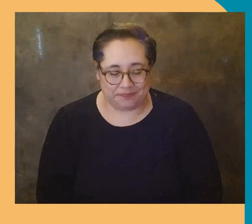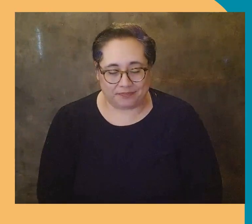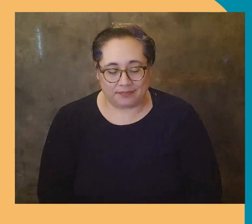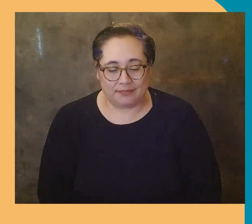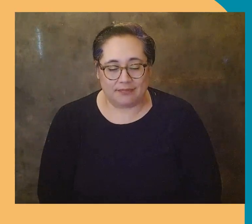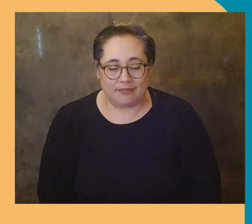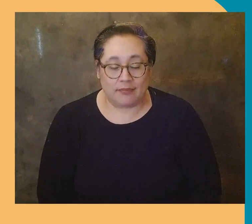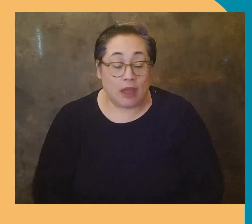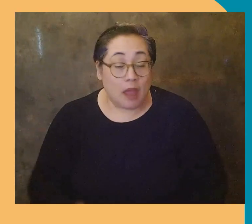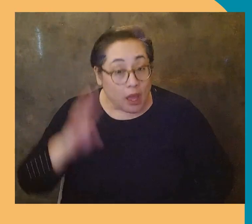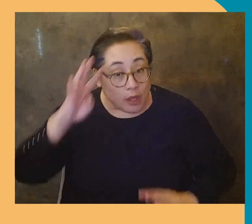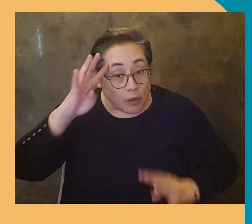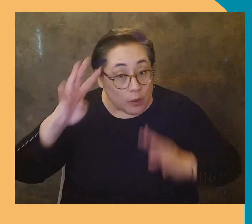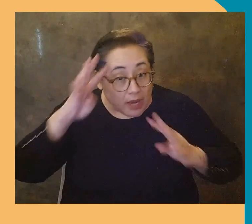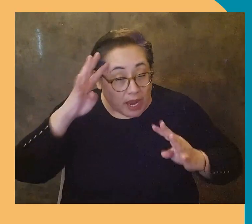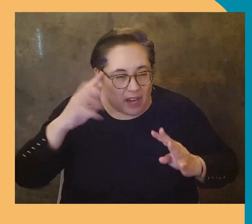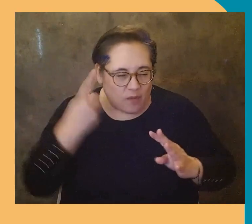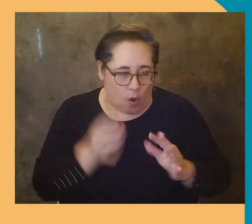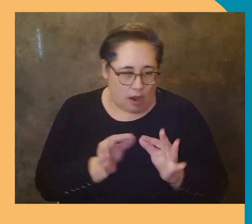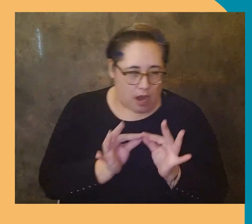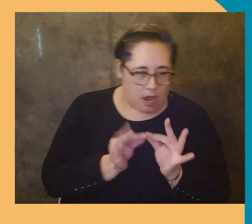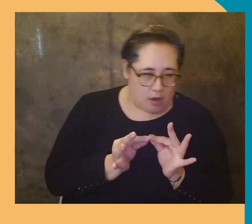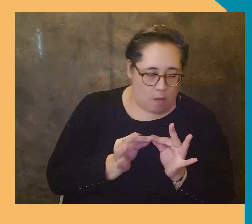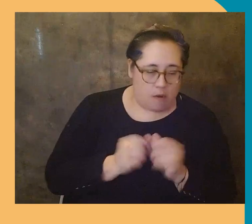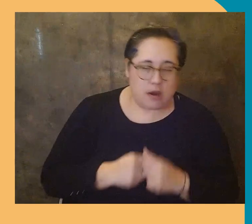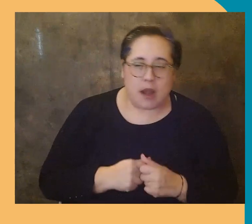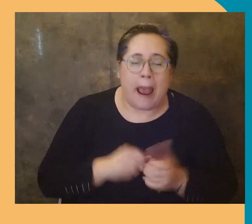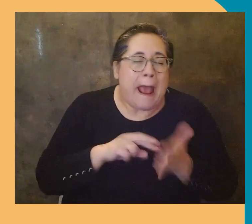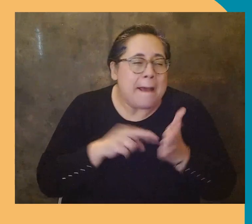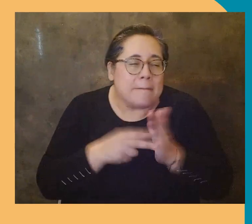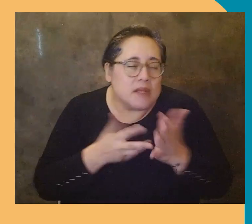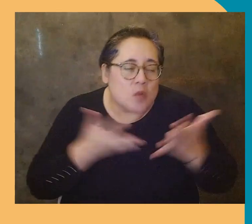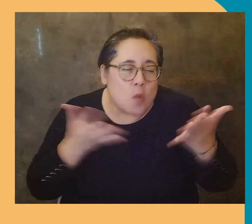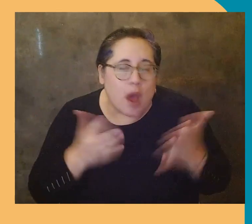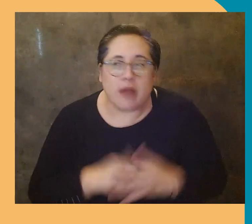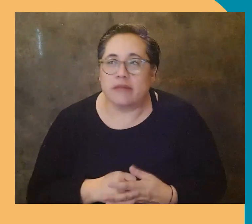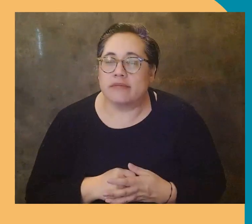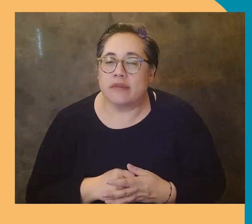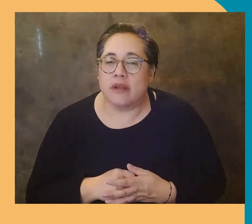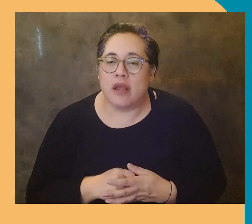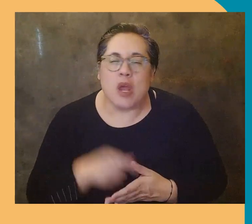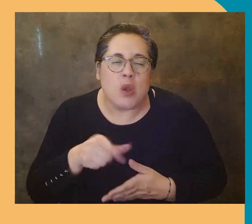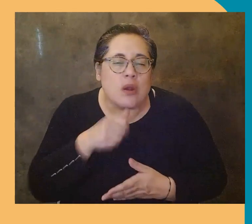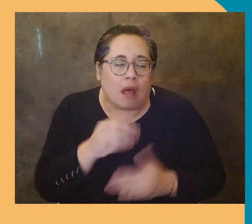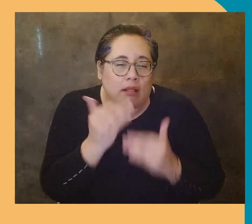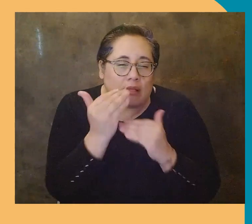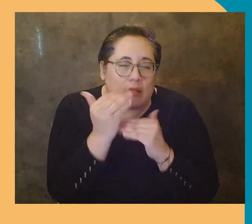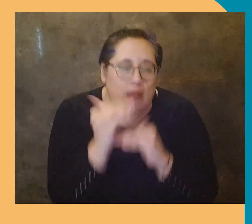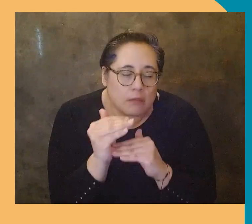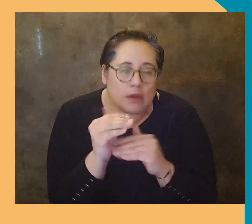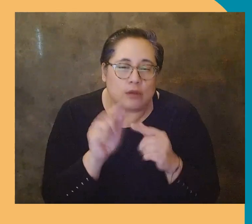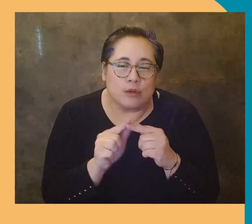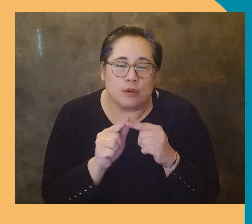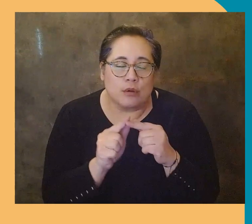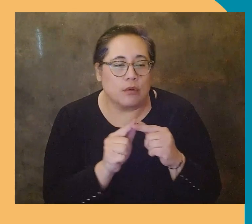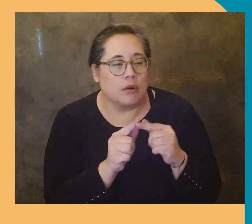Creating and interpreting means you don't just ... reproduce the message exactly as it was.